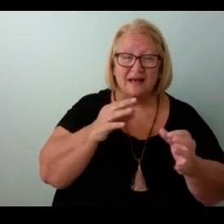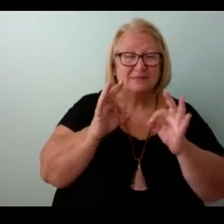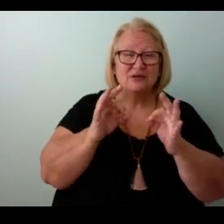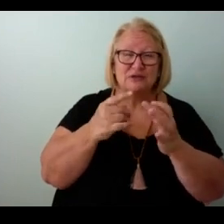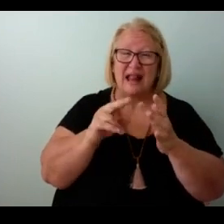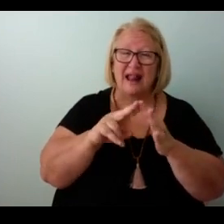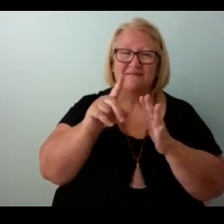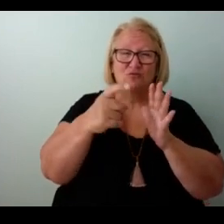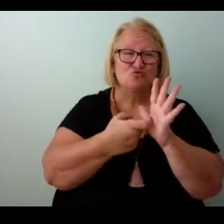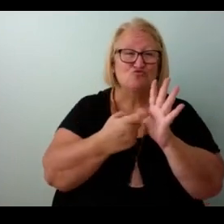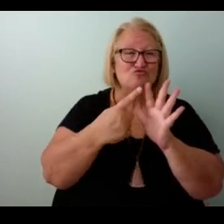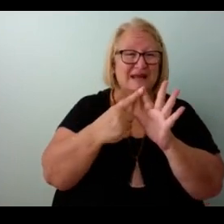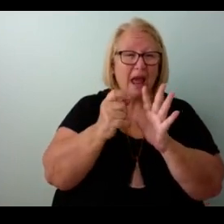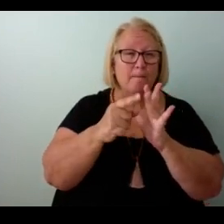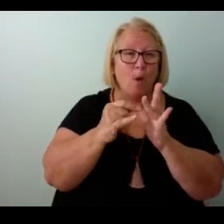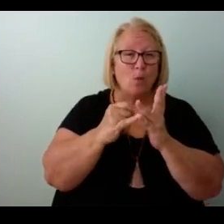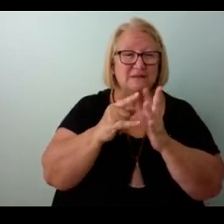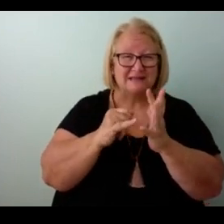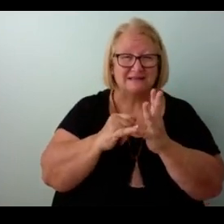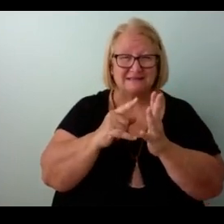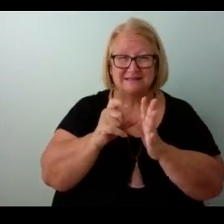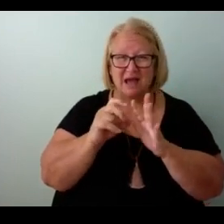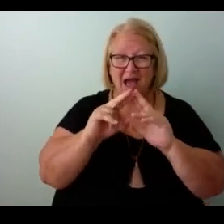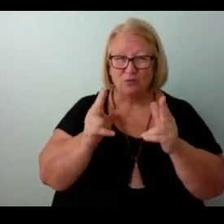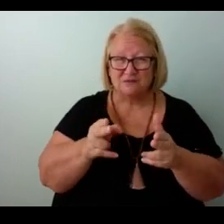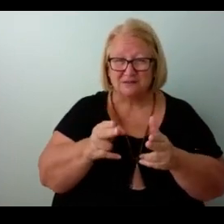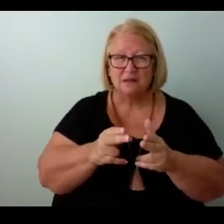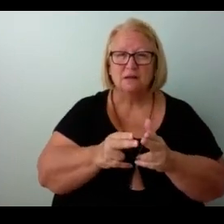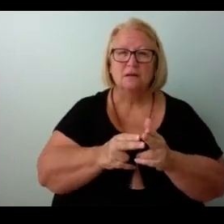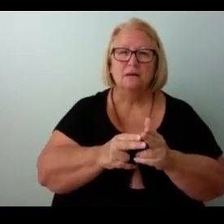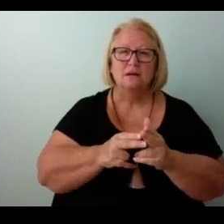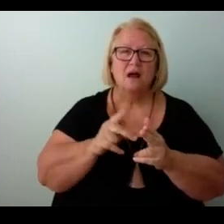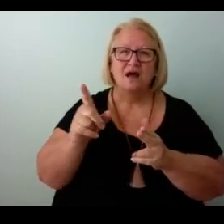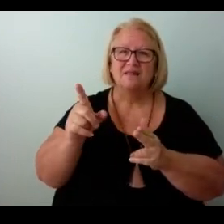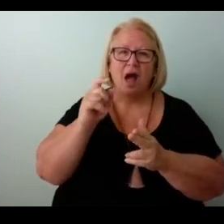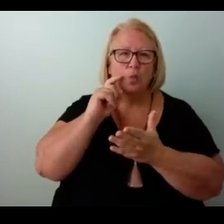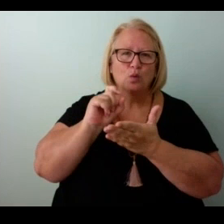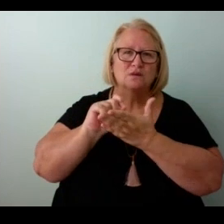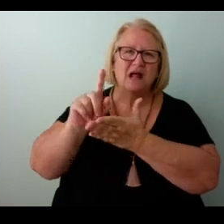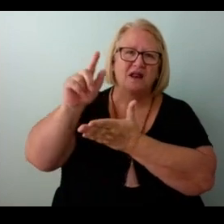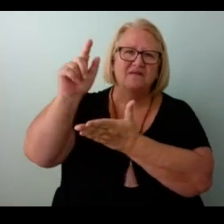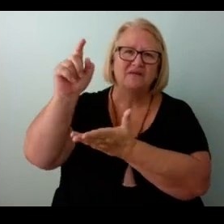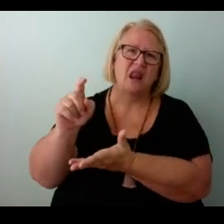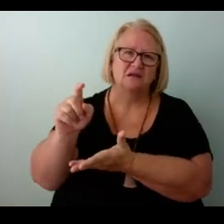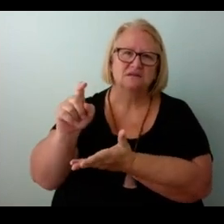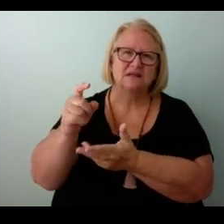sells it, that's inevitably going to sell for less than if you sell privately.